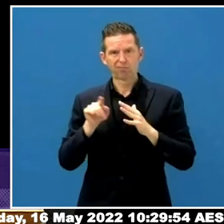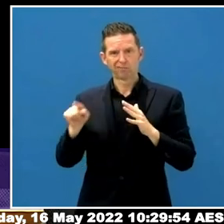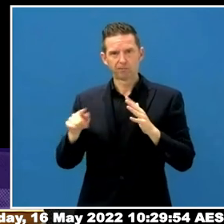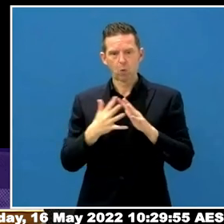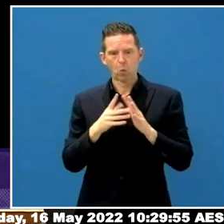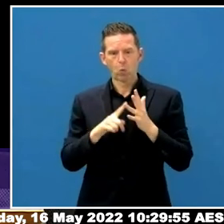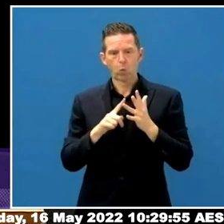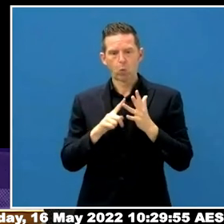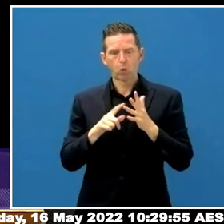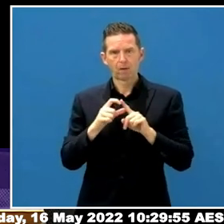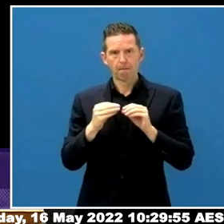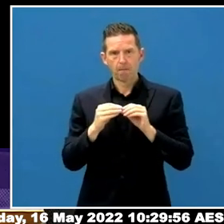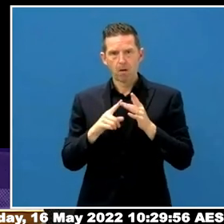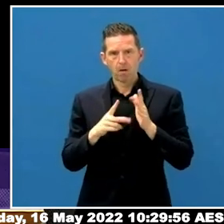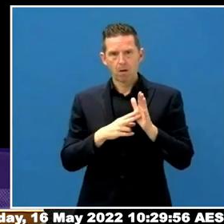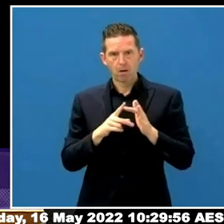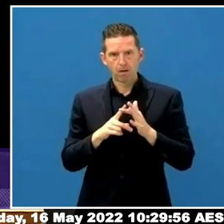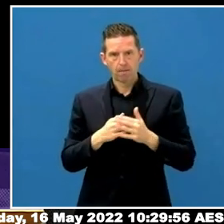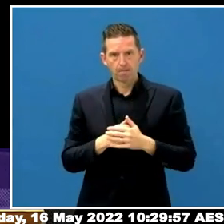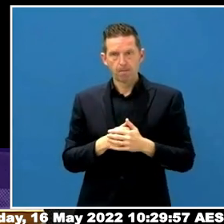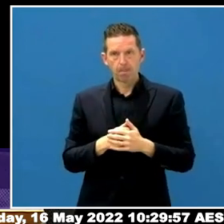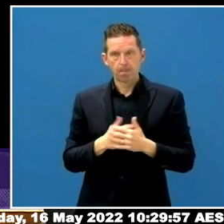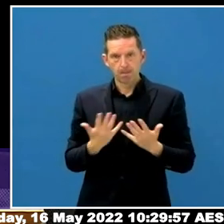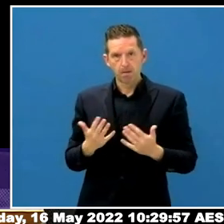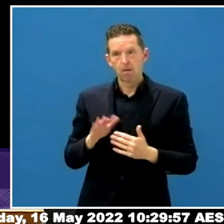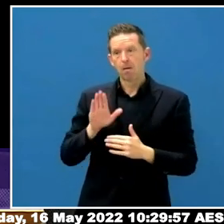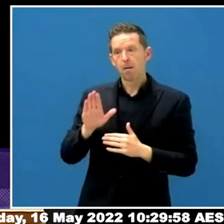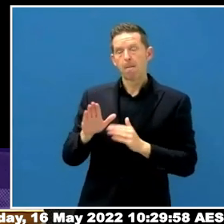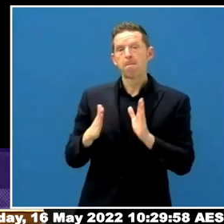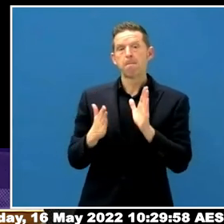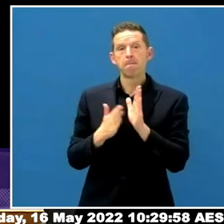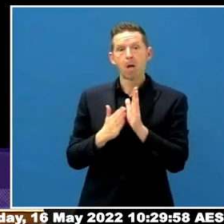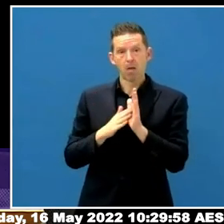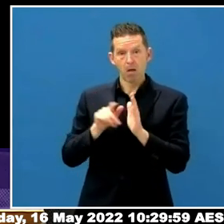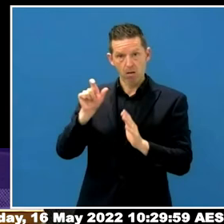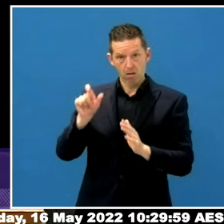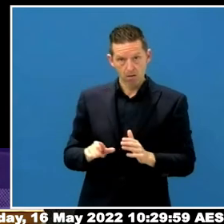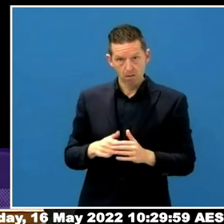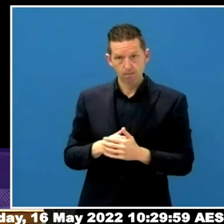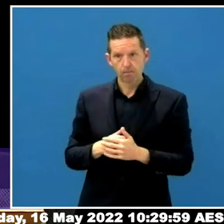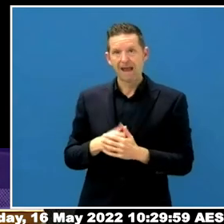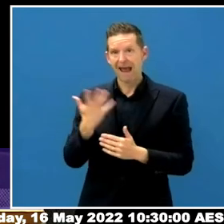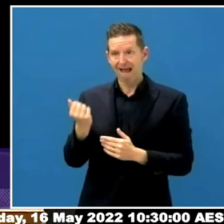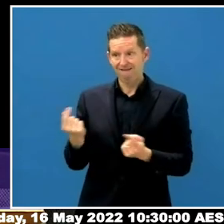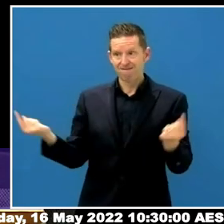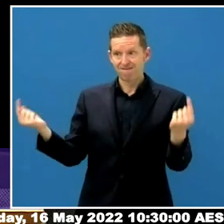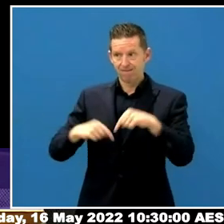I understand Ms Aprem's mother, Tanya Petrus, is present today to watch these